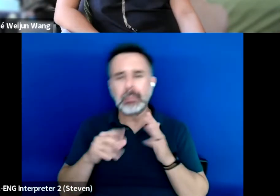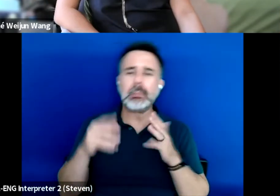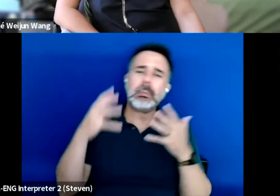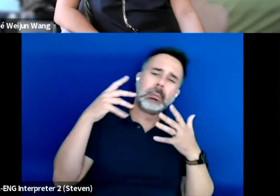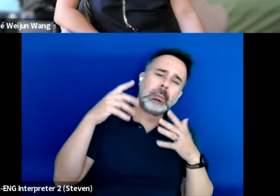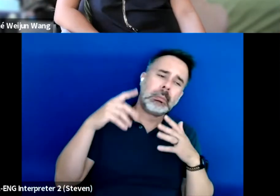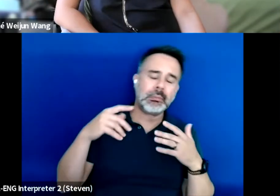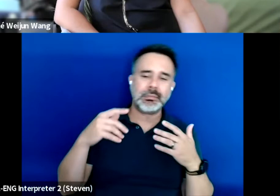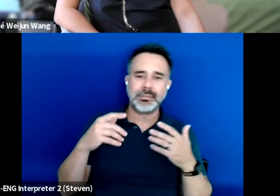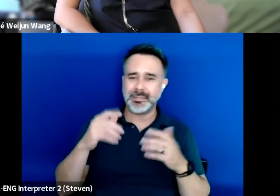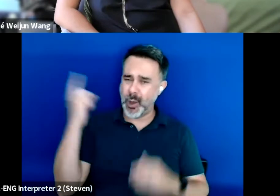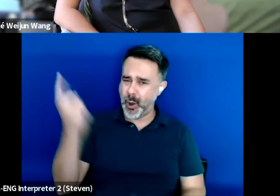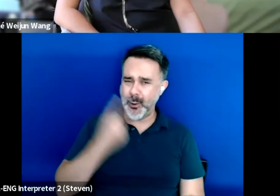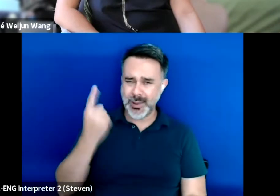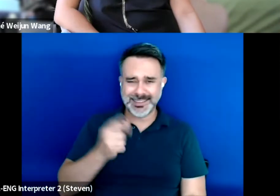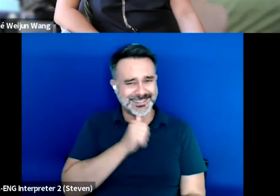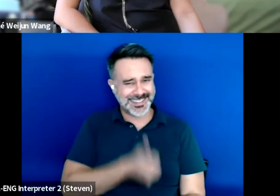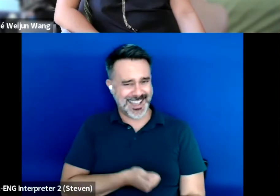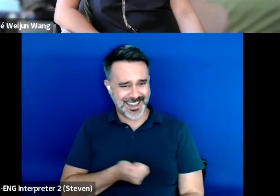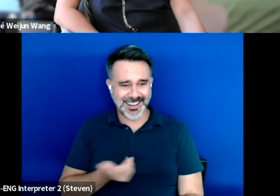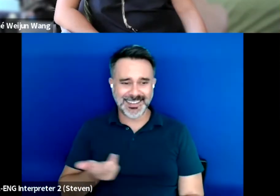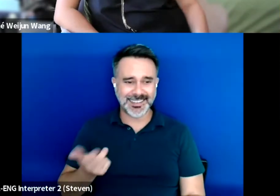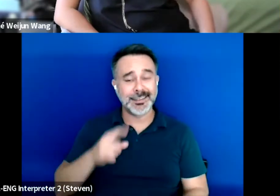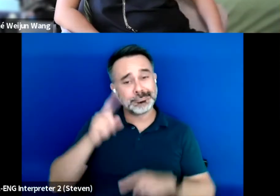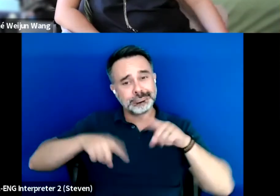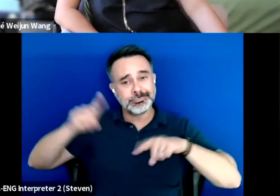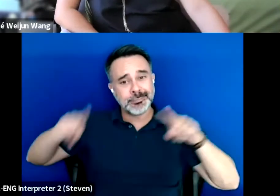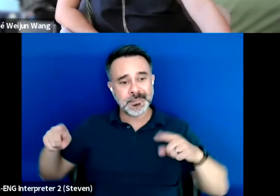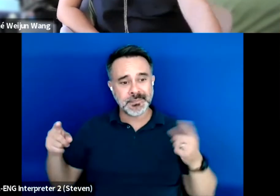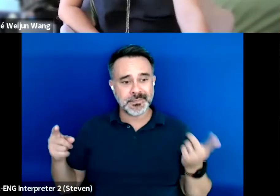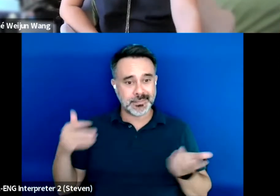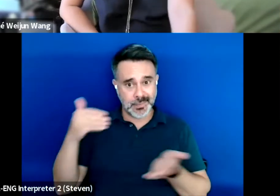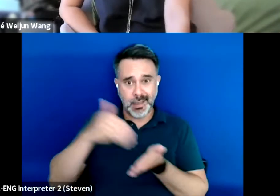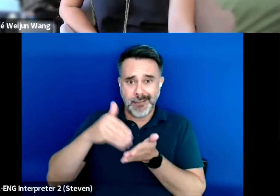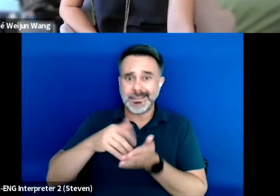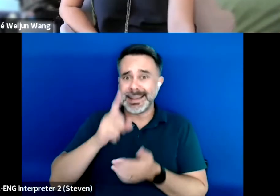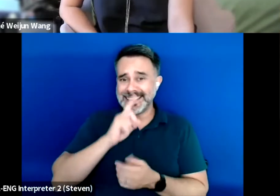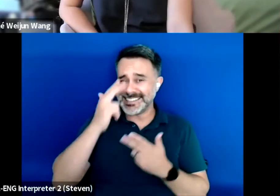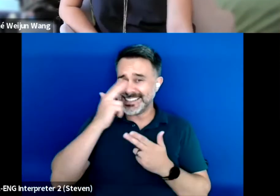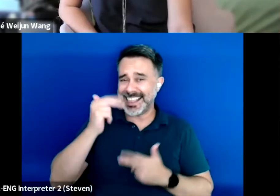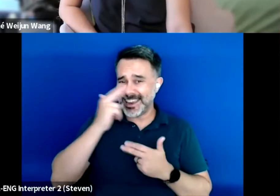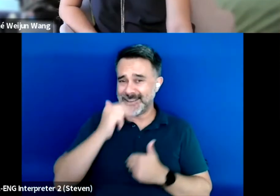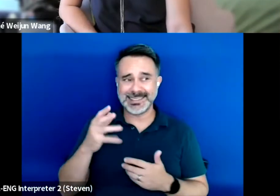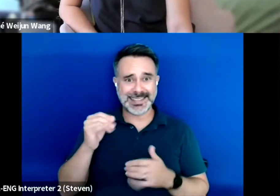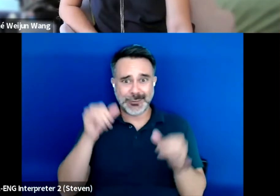and we're all still living our lives, and we're all still farting and joking